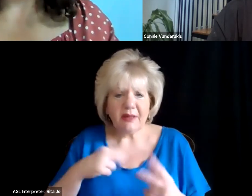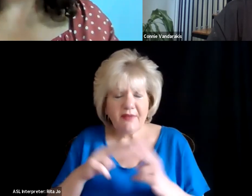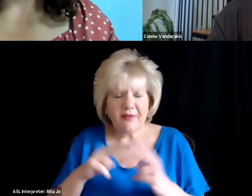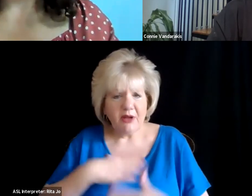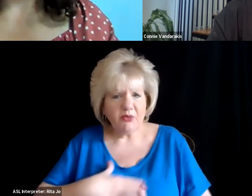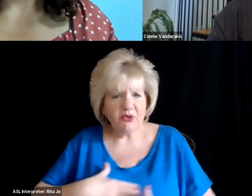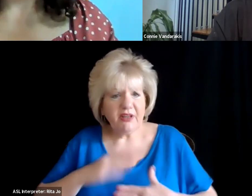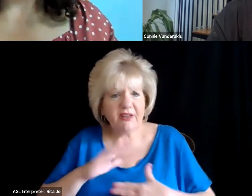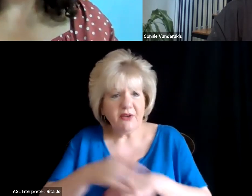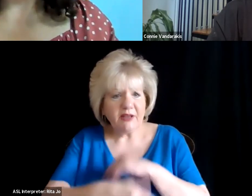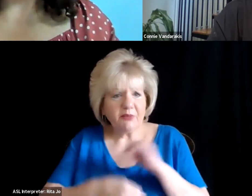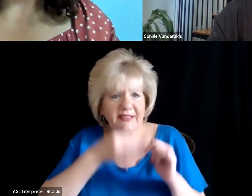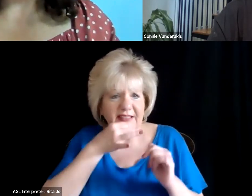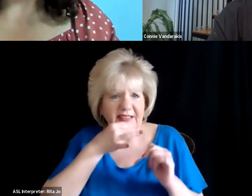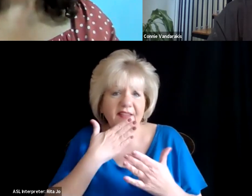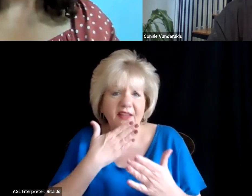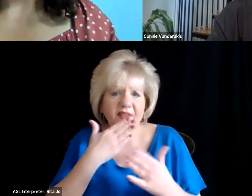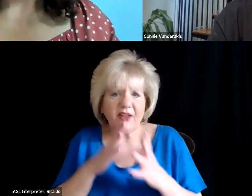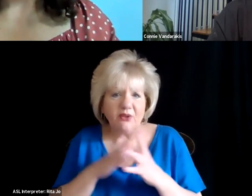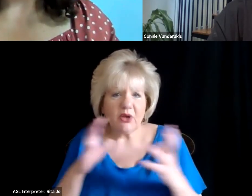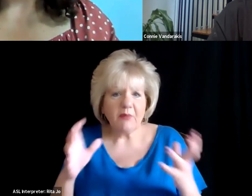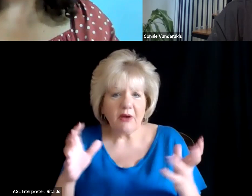expertise. So thank you so much for being a part of disability